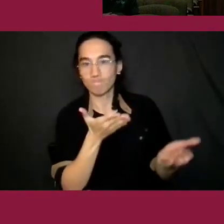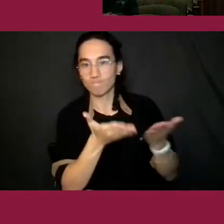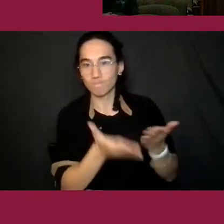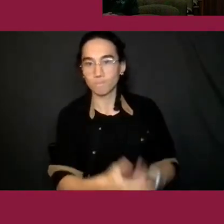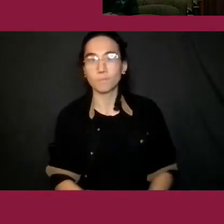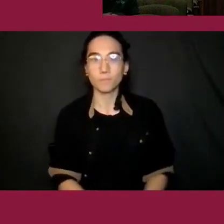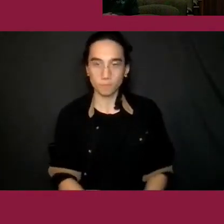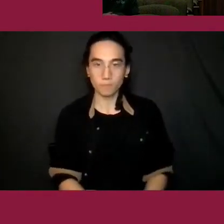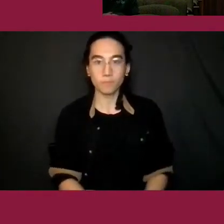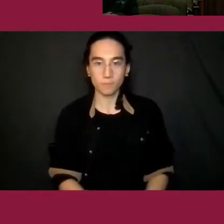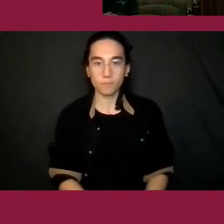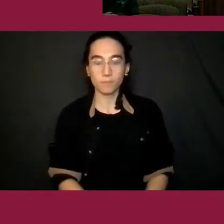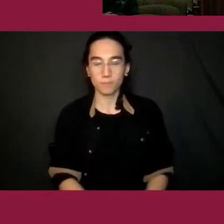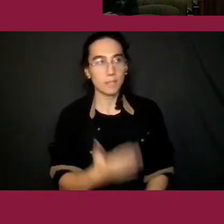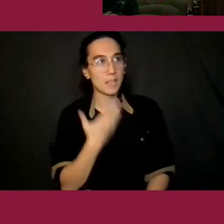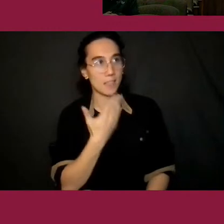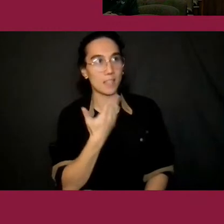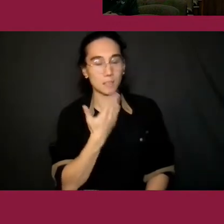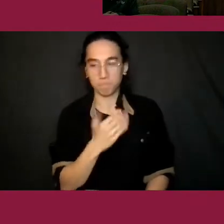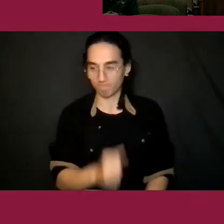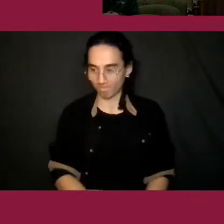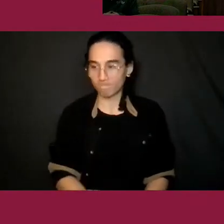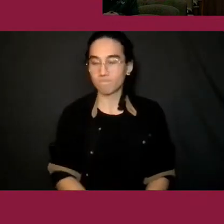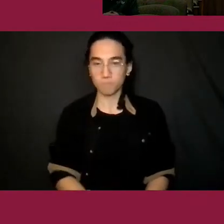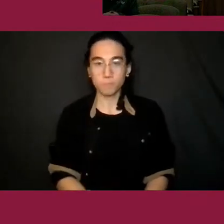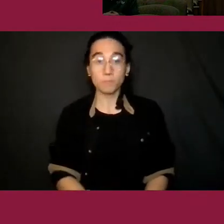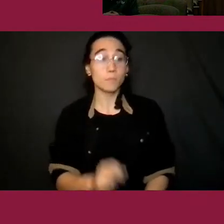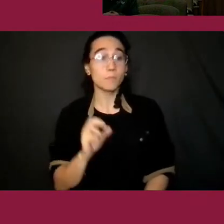Mr. Buffalo, I just want you to know I'm continuing my training.